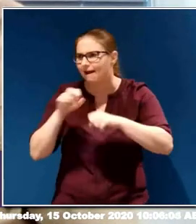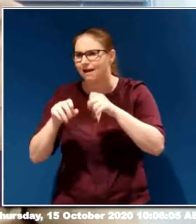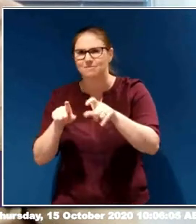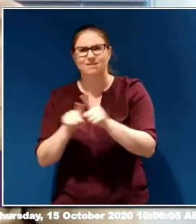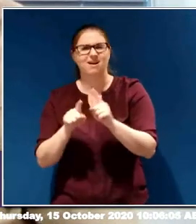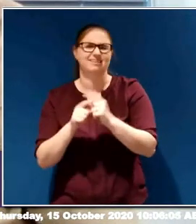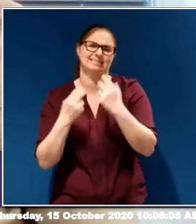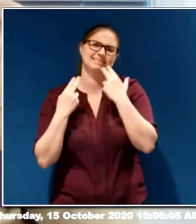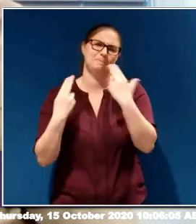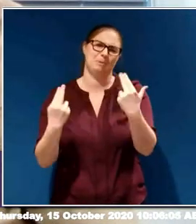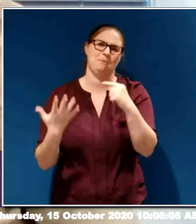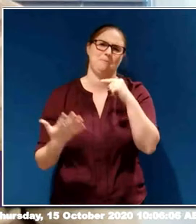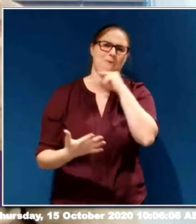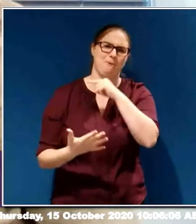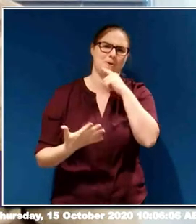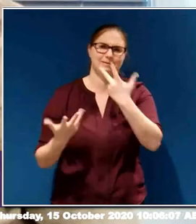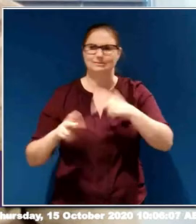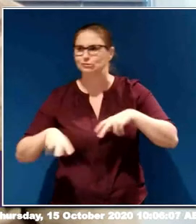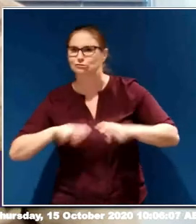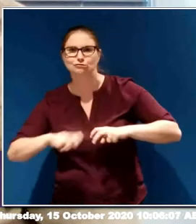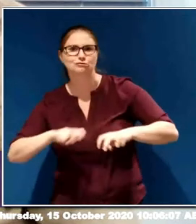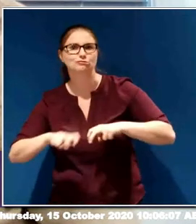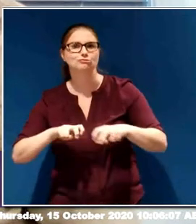Typical boy. Was he similar to your other sons?